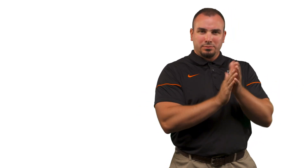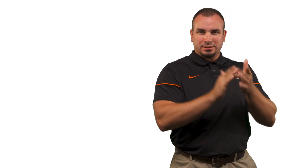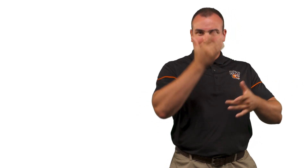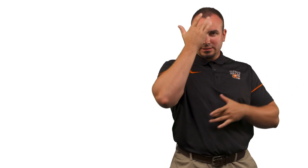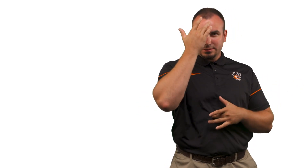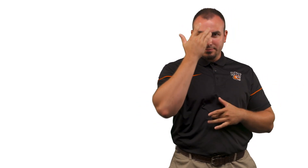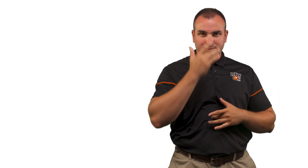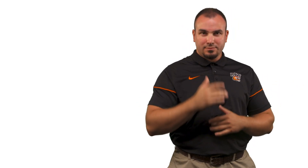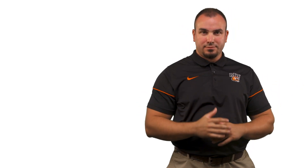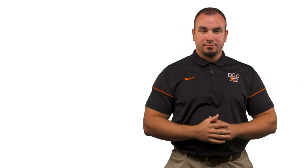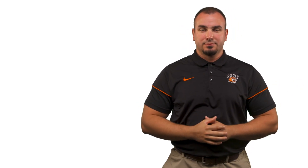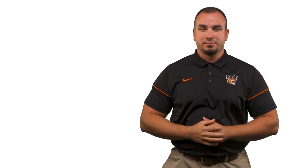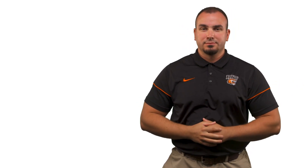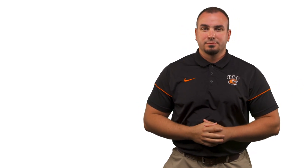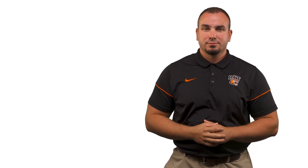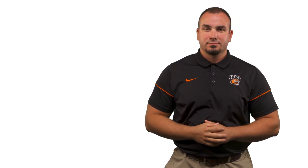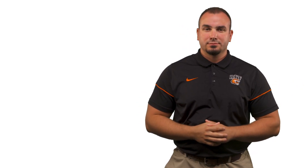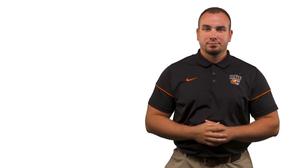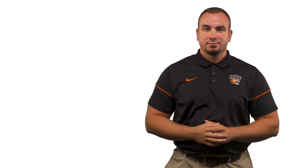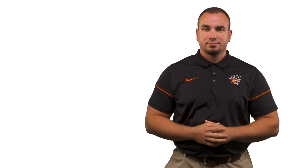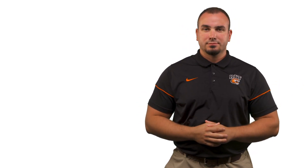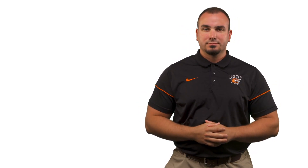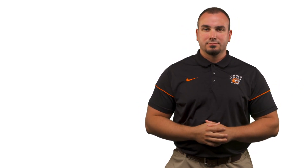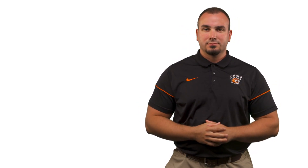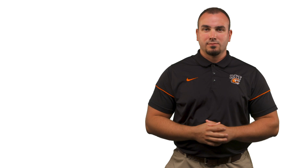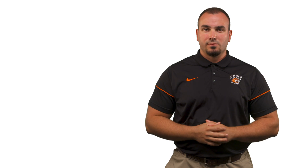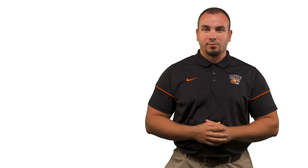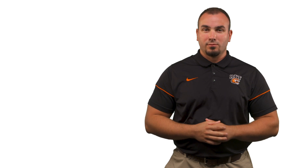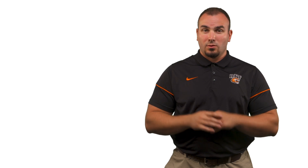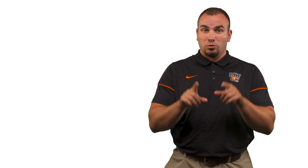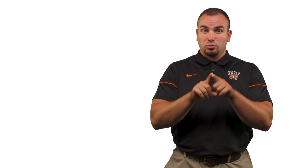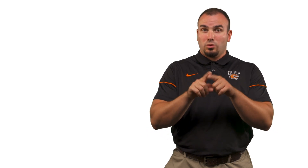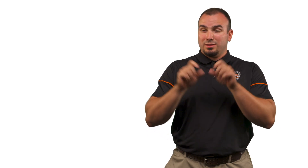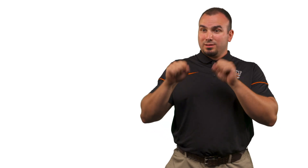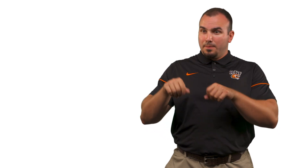virus for up to 2 days prior to the development of symptoms.